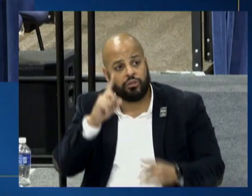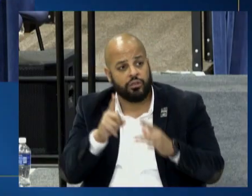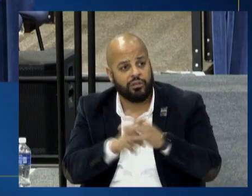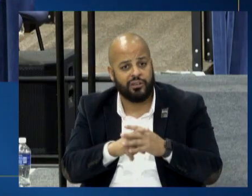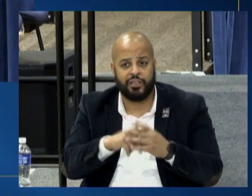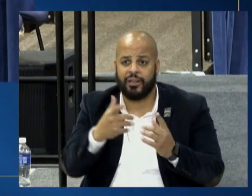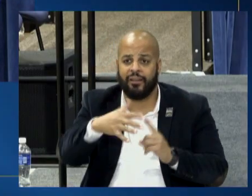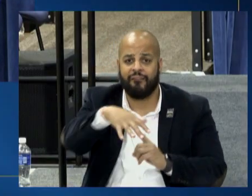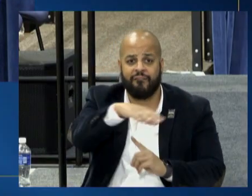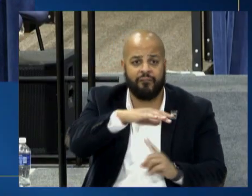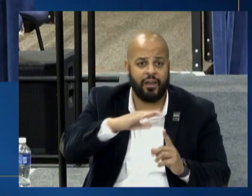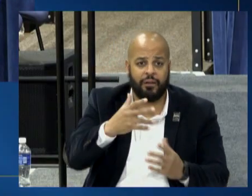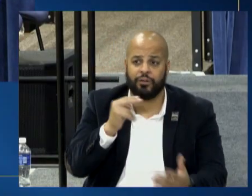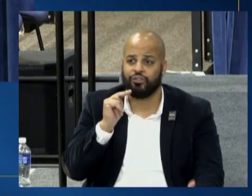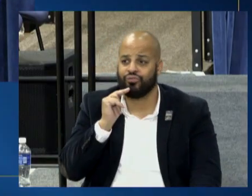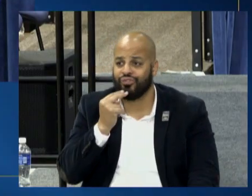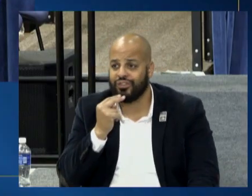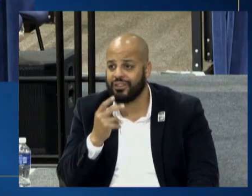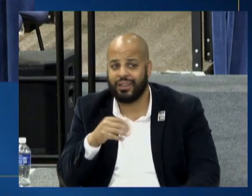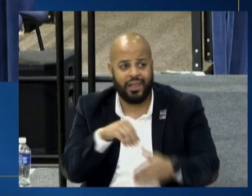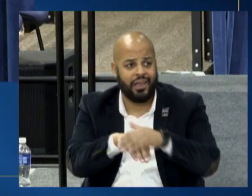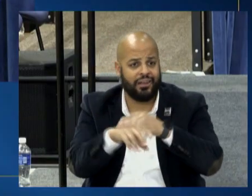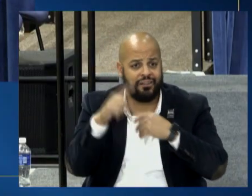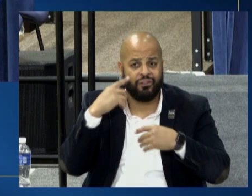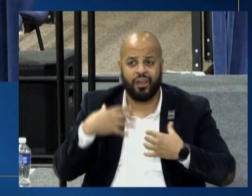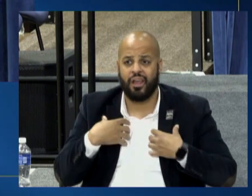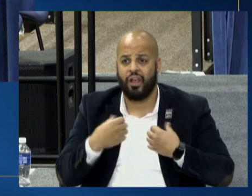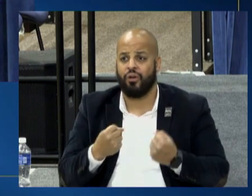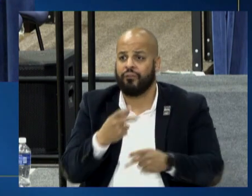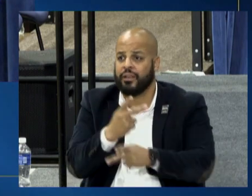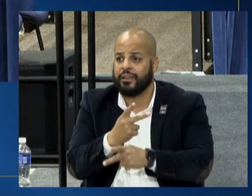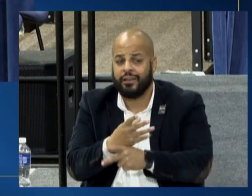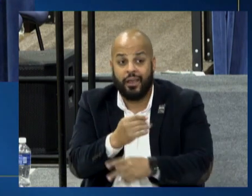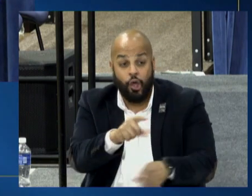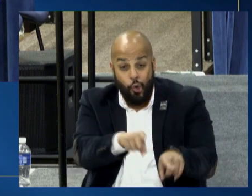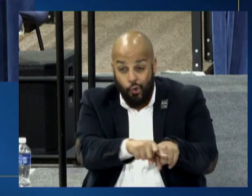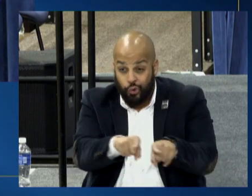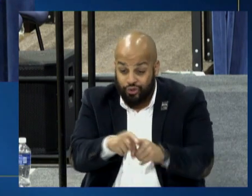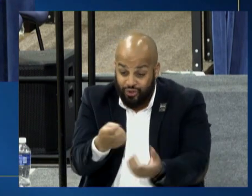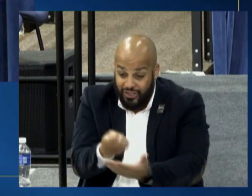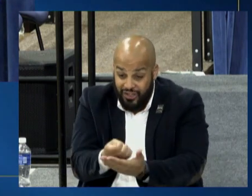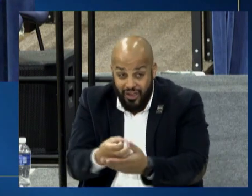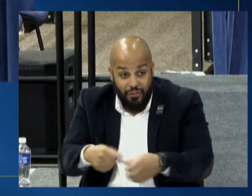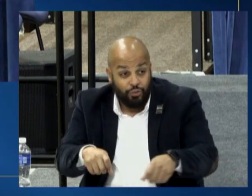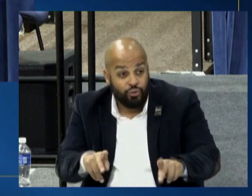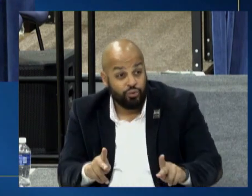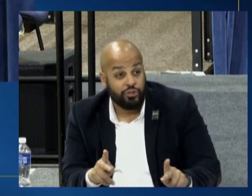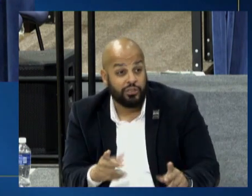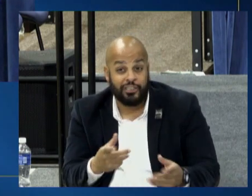of nutrition, of access to healthcare, but also, economic opportunity, education,